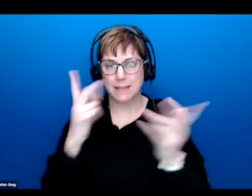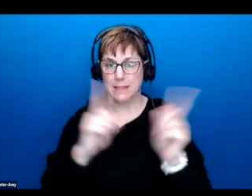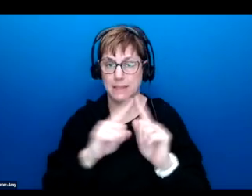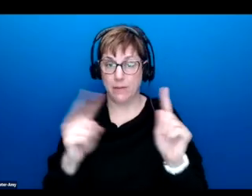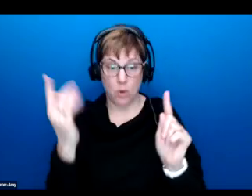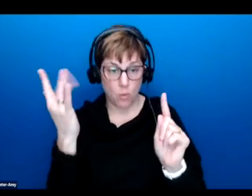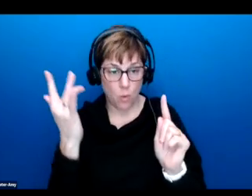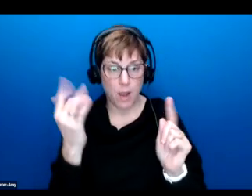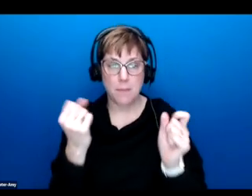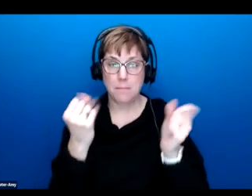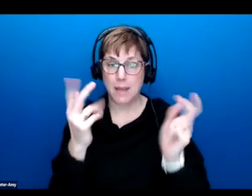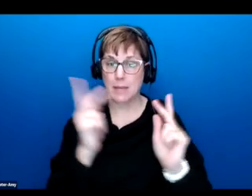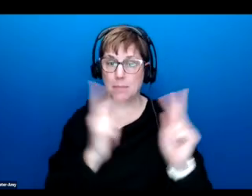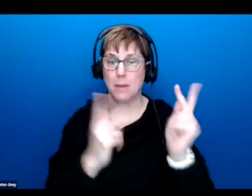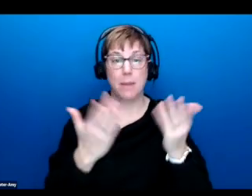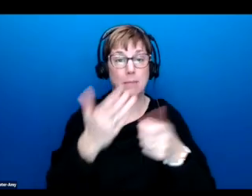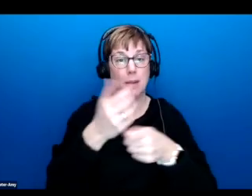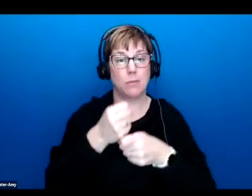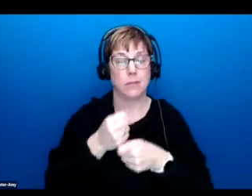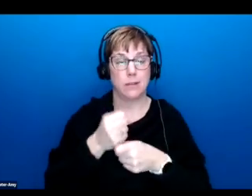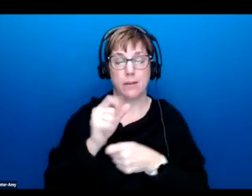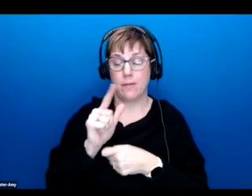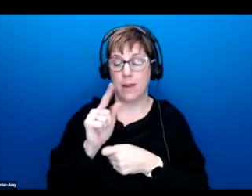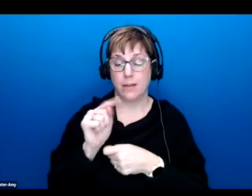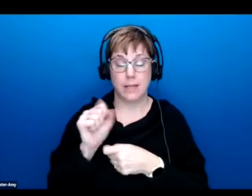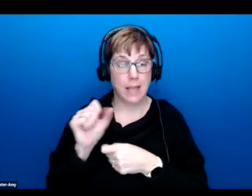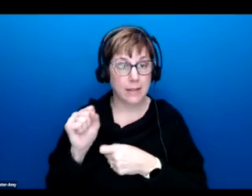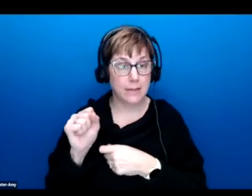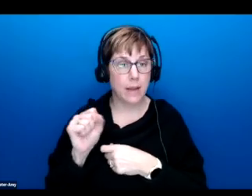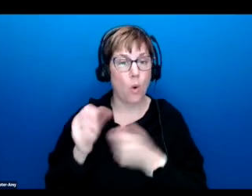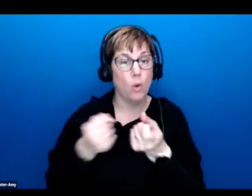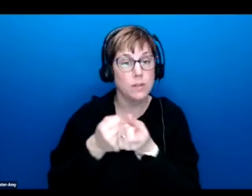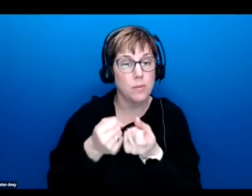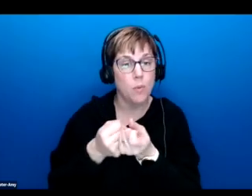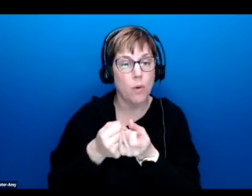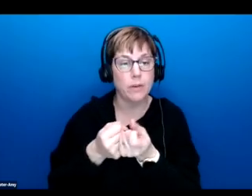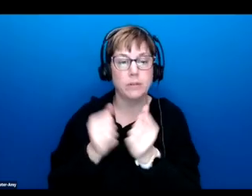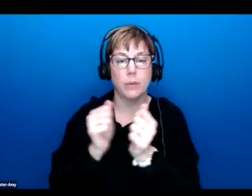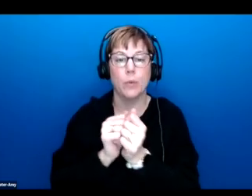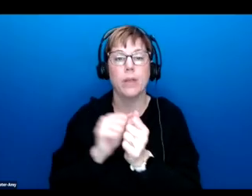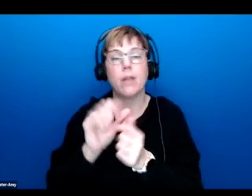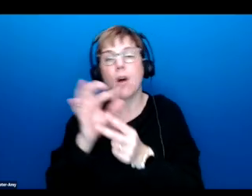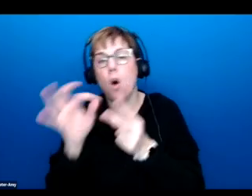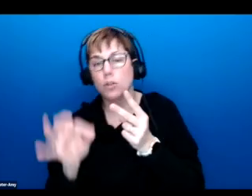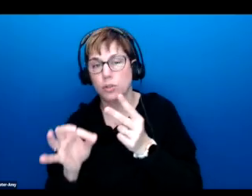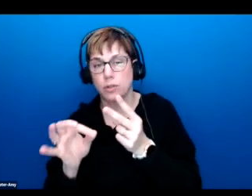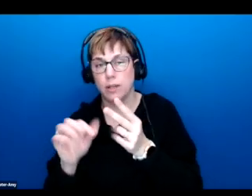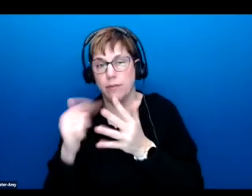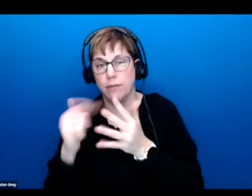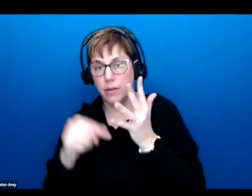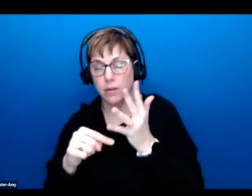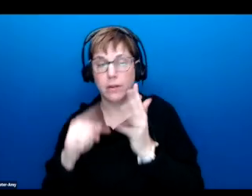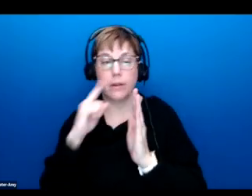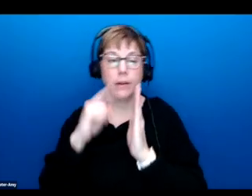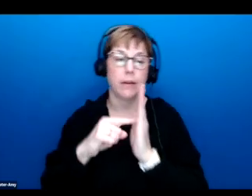a lot of people might be receiving LTSS or supports through alternative sources. This can include Medicare,